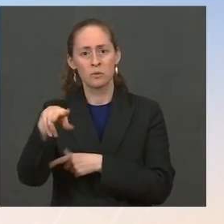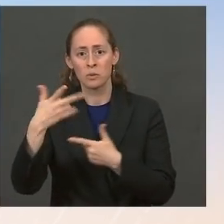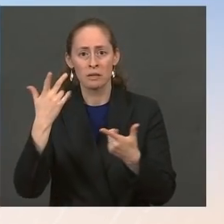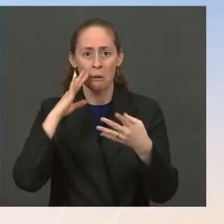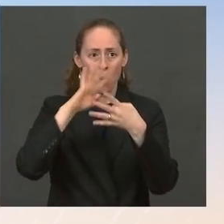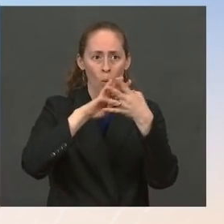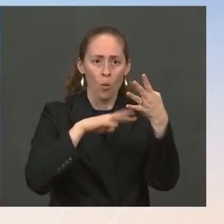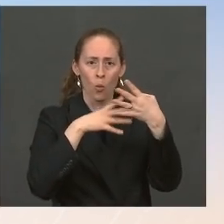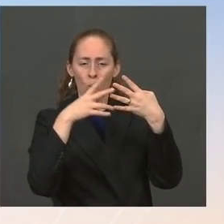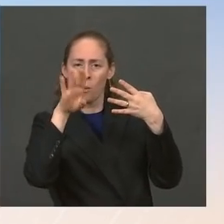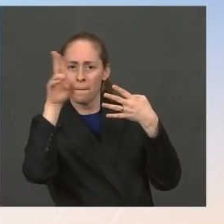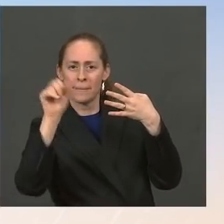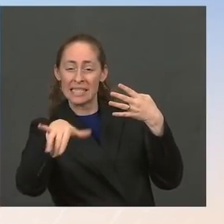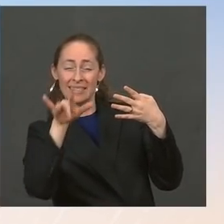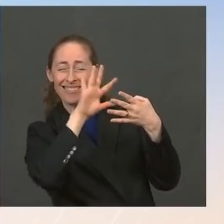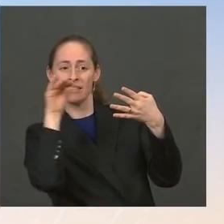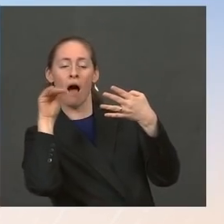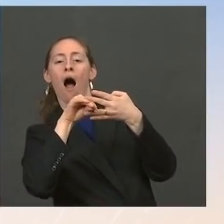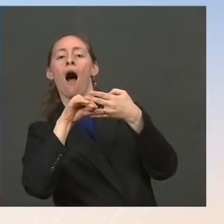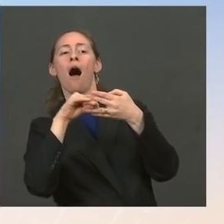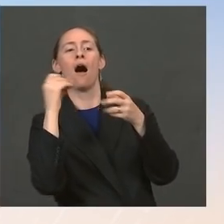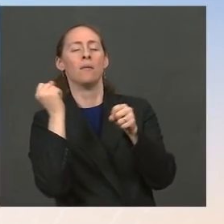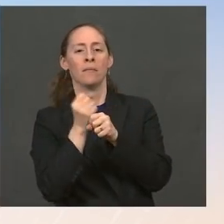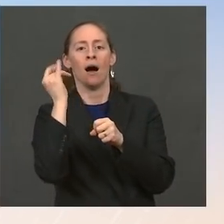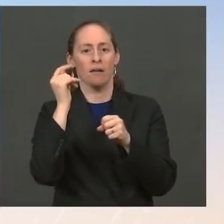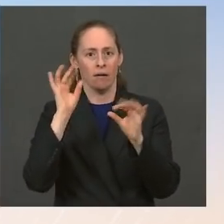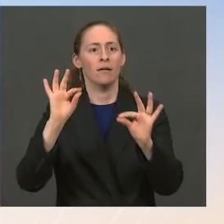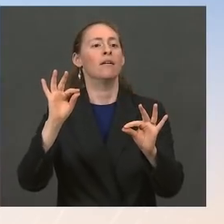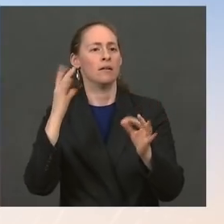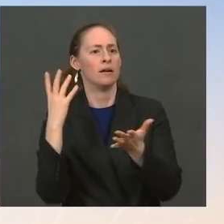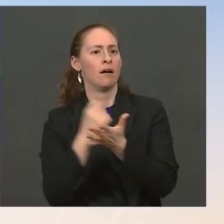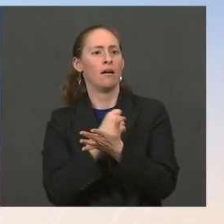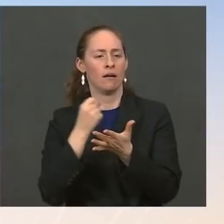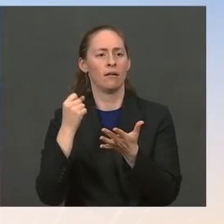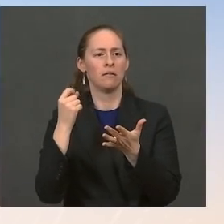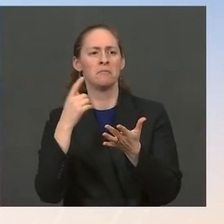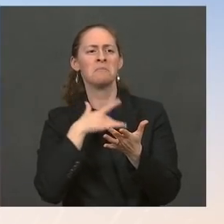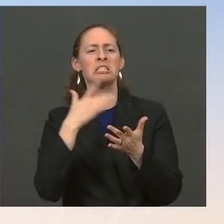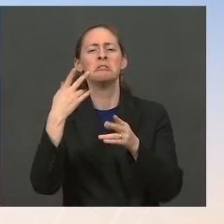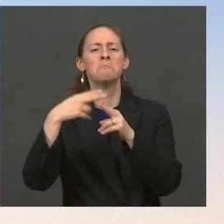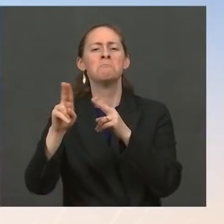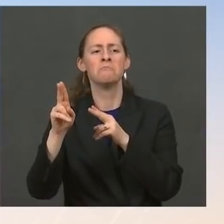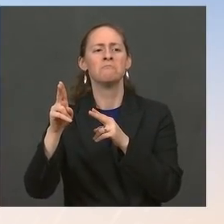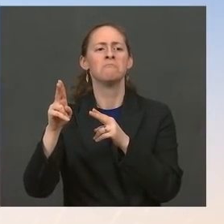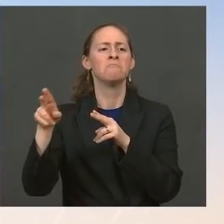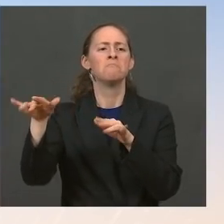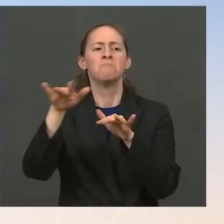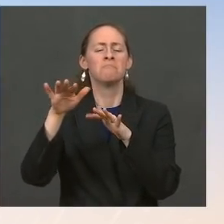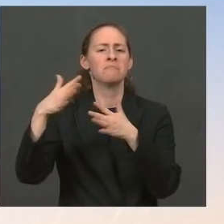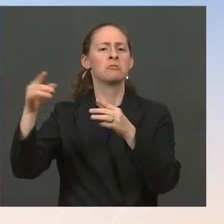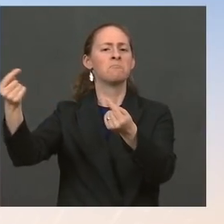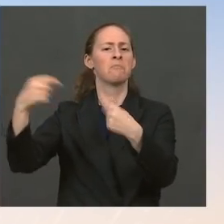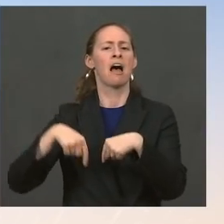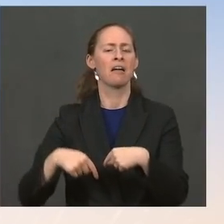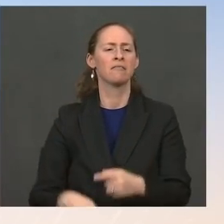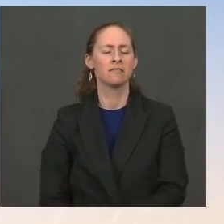because any President is typically at Walter Reed for a couple of hours. The Press: And not to harp on this point -- but, you know, I think there was an expectation there would be a press conference tomorrow.